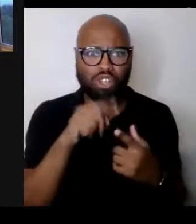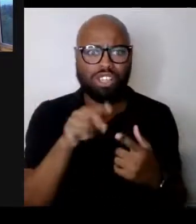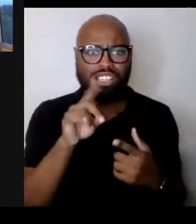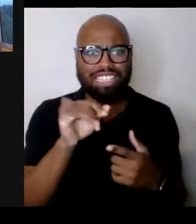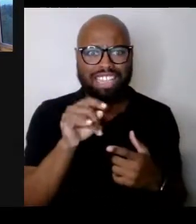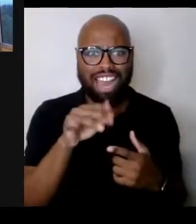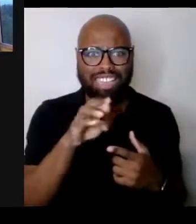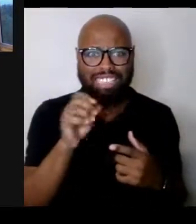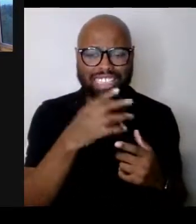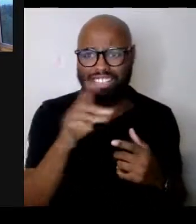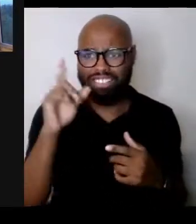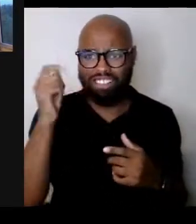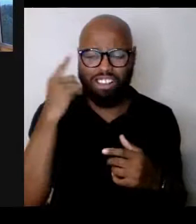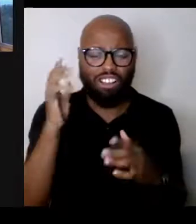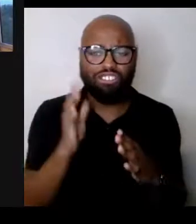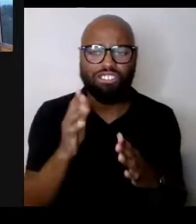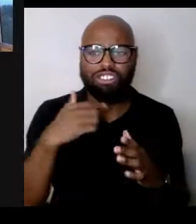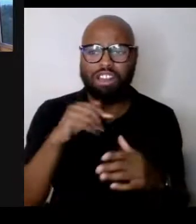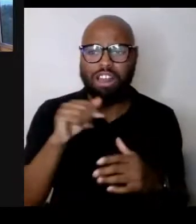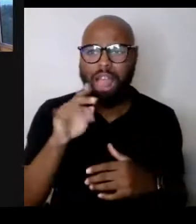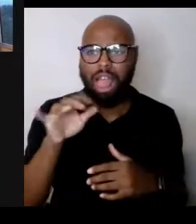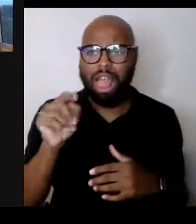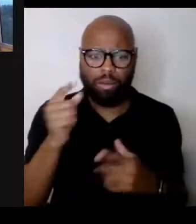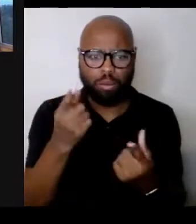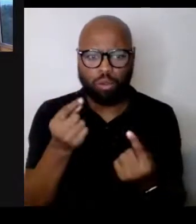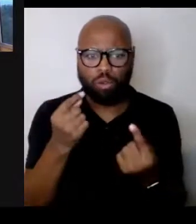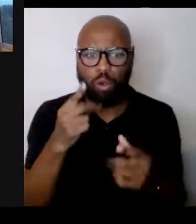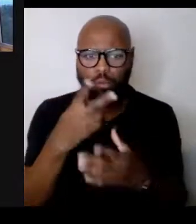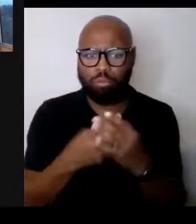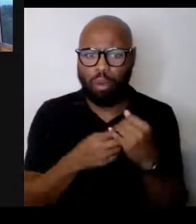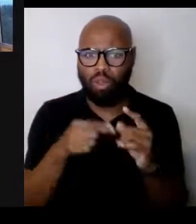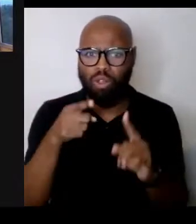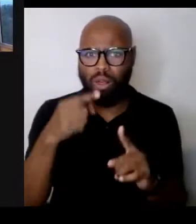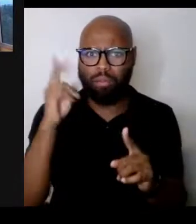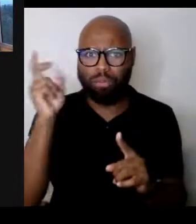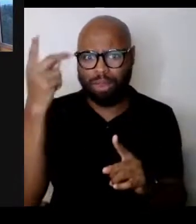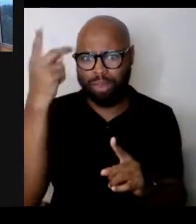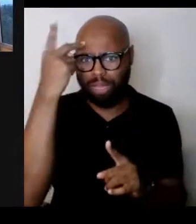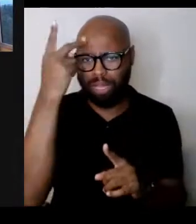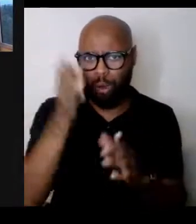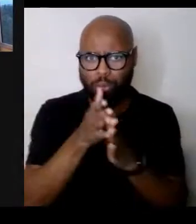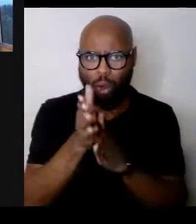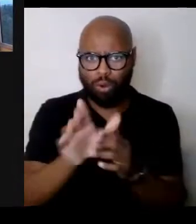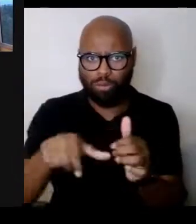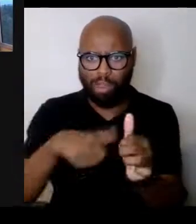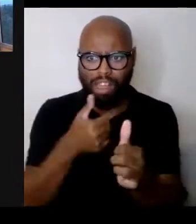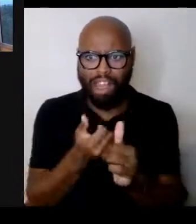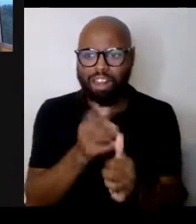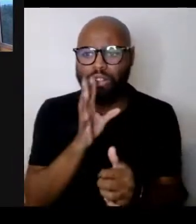both are driven by political motives in talking to, and engaging and wrapping up their base of voters